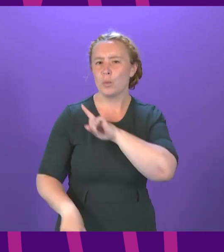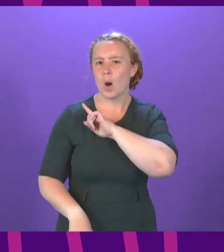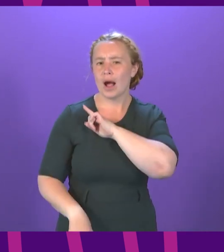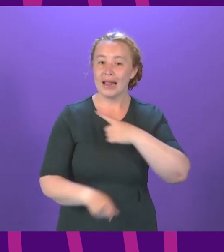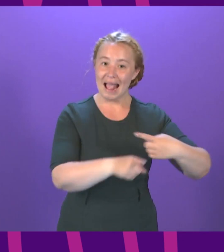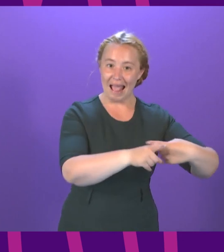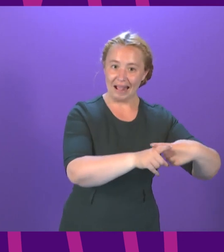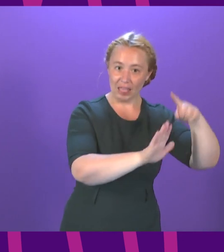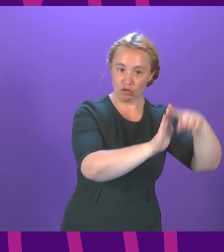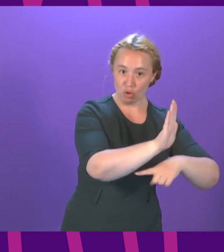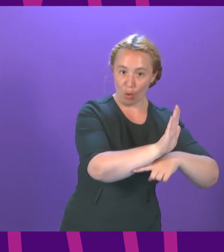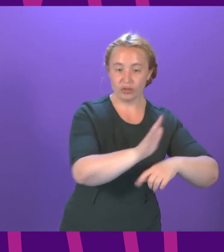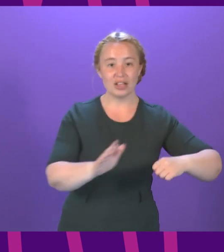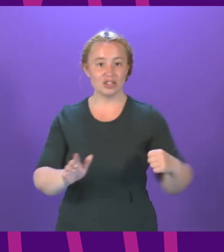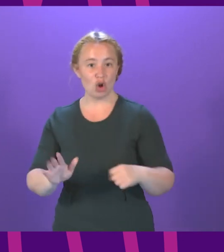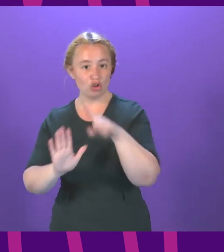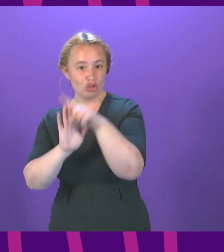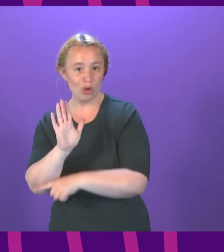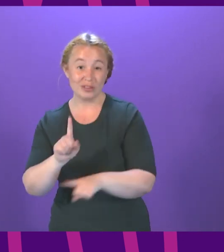not everyone will log on to the Scottish Government website.